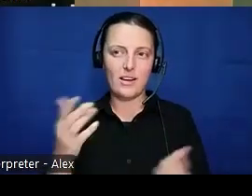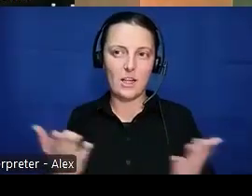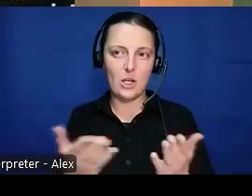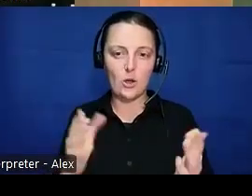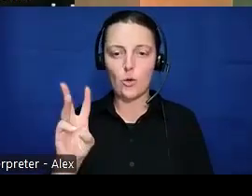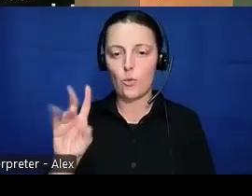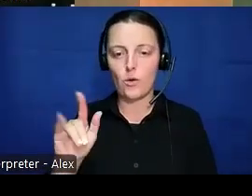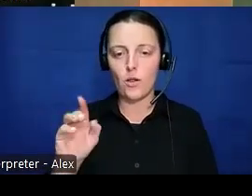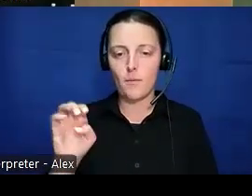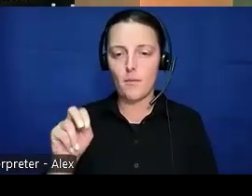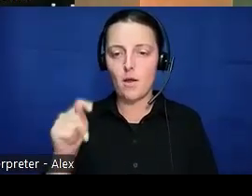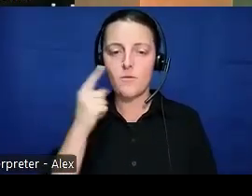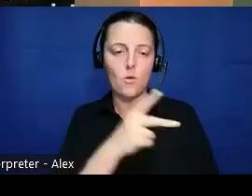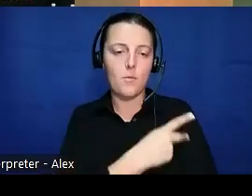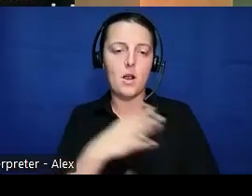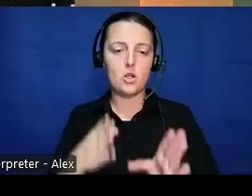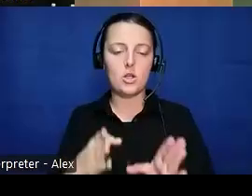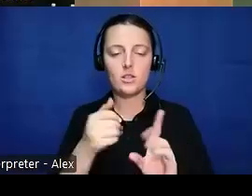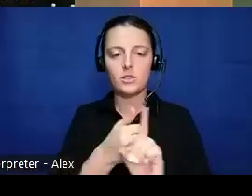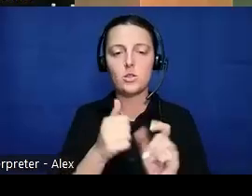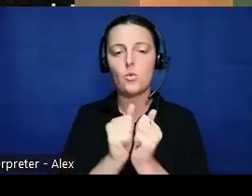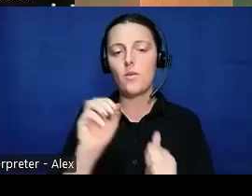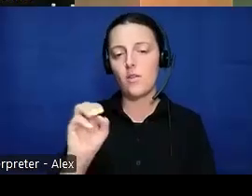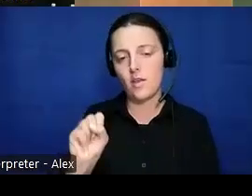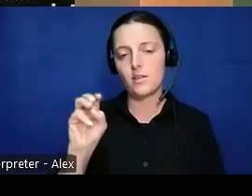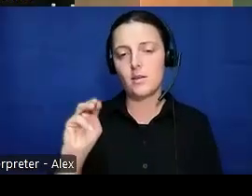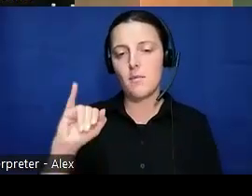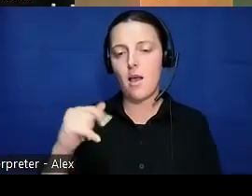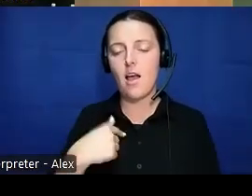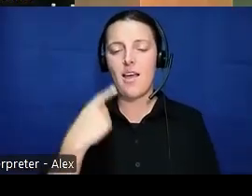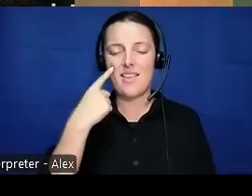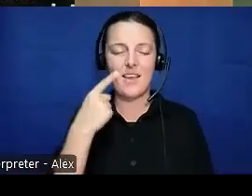that although I think gosh I could get this wrong. I I couldn't believe this number when I looked on